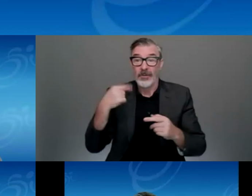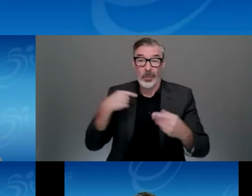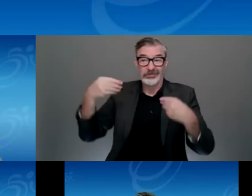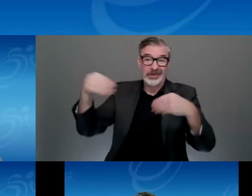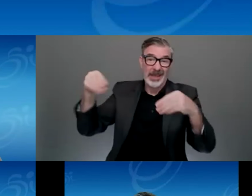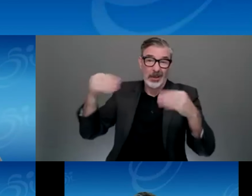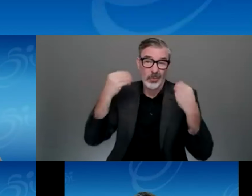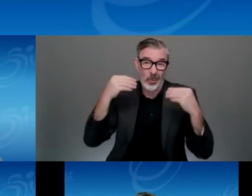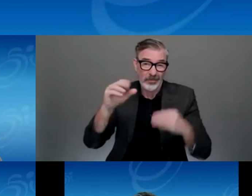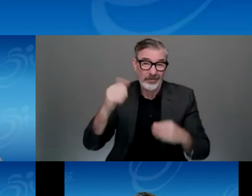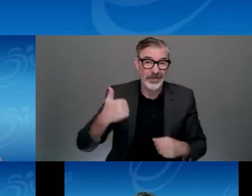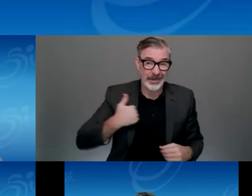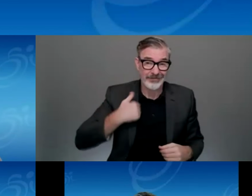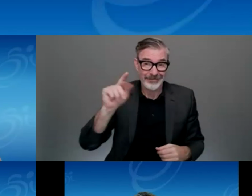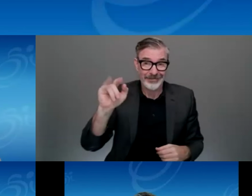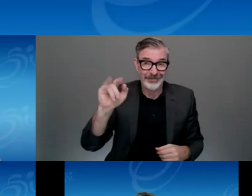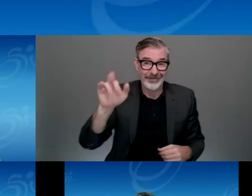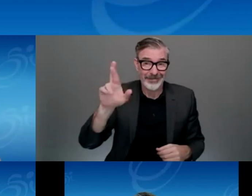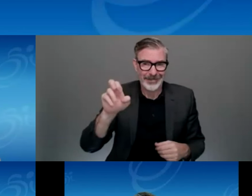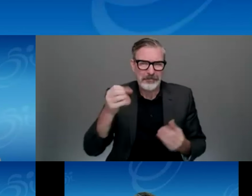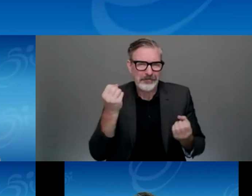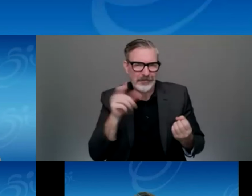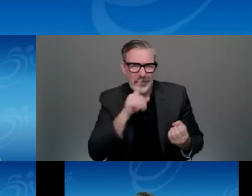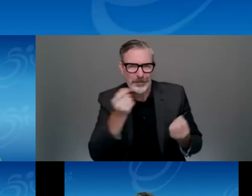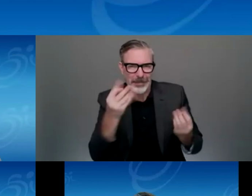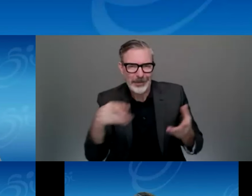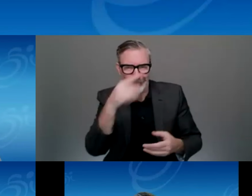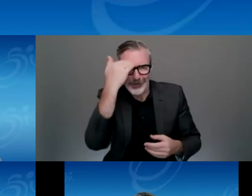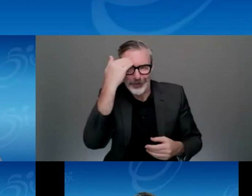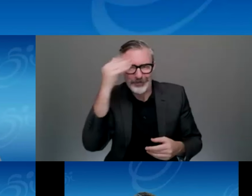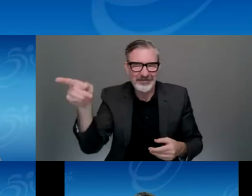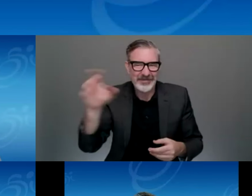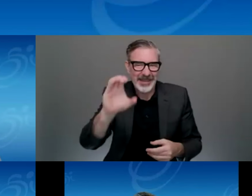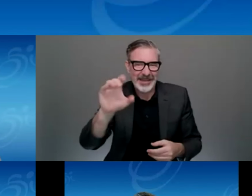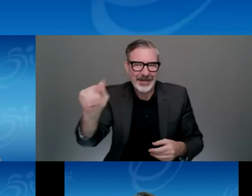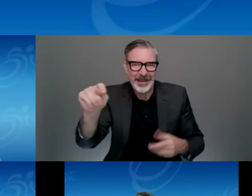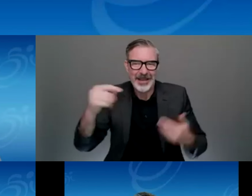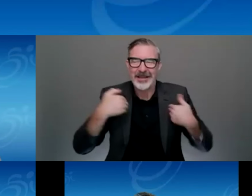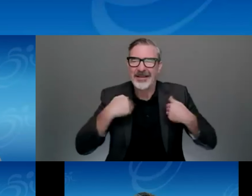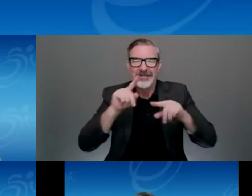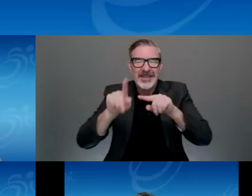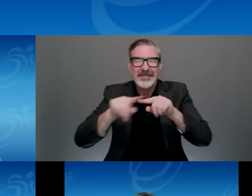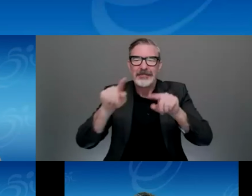I know many folks on the call are familiar with stores and all the different manners that we operate.